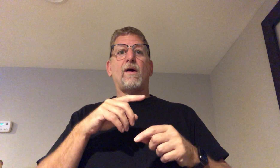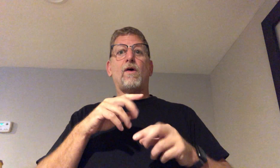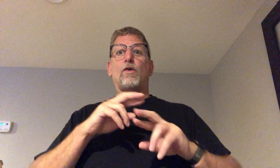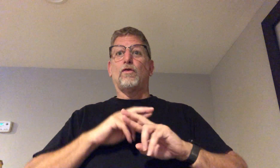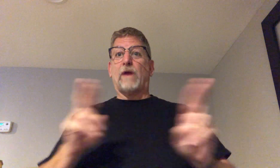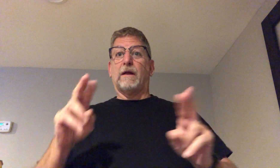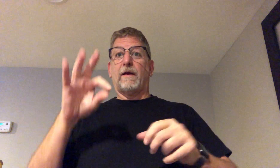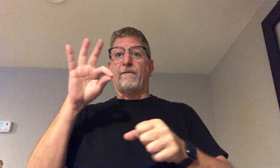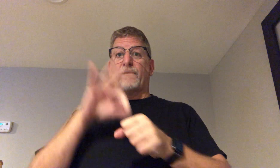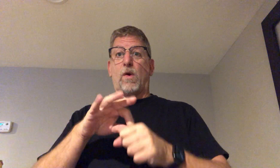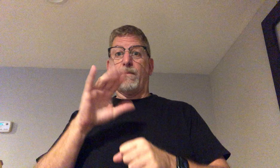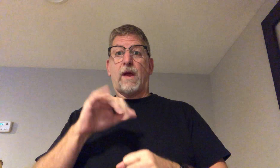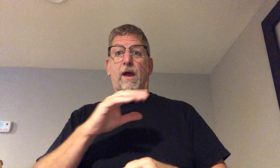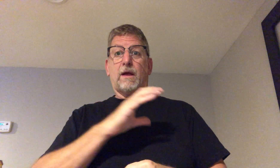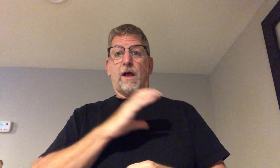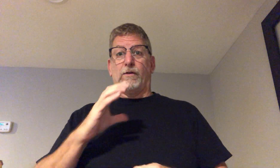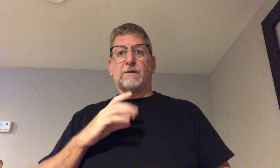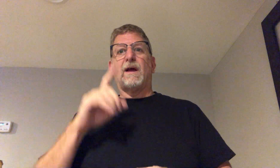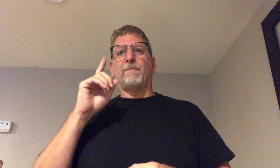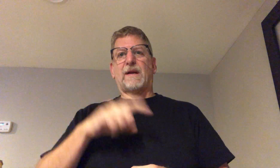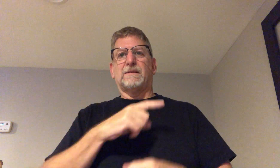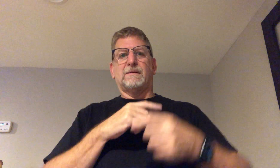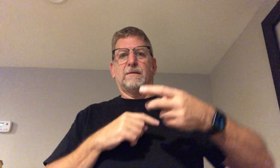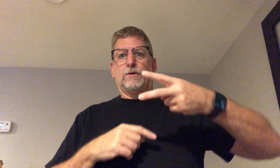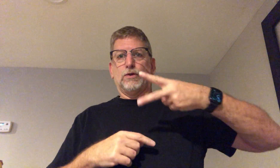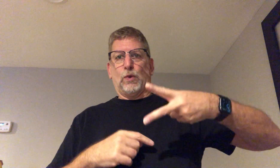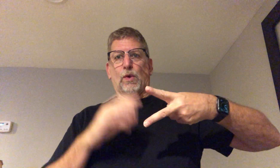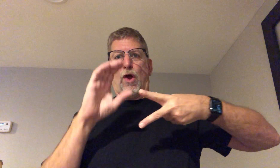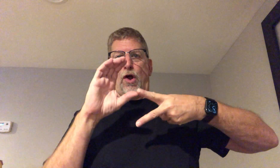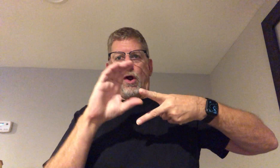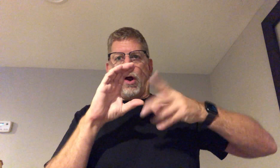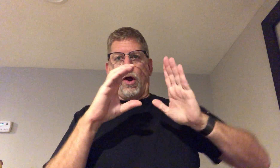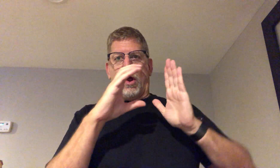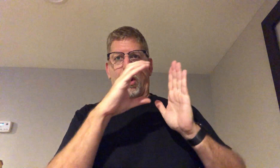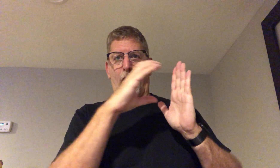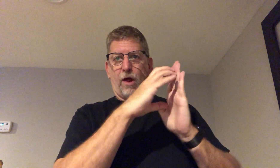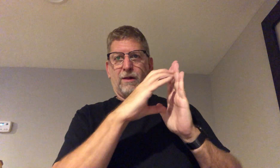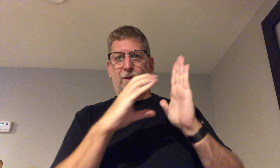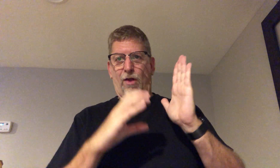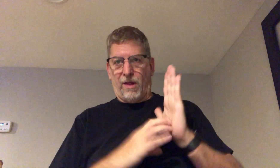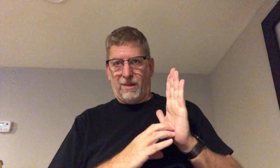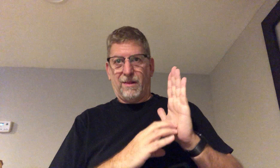So, the Congress will have to vote on two different articles, starting with Article I, where they will vote